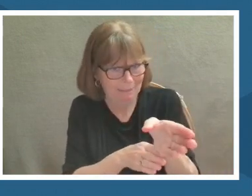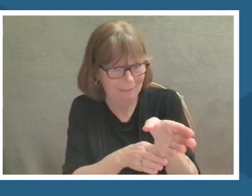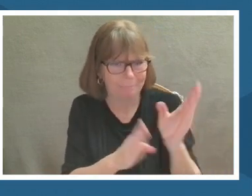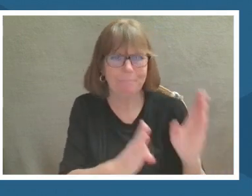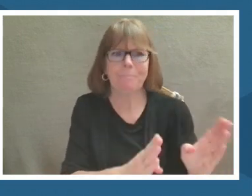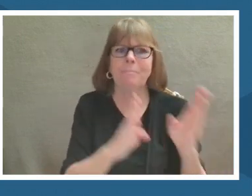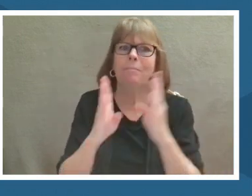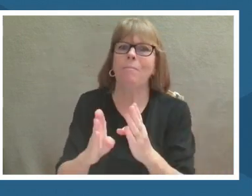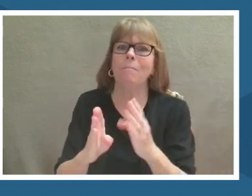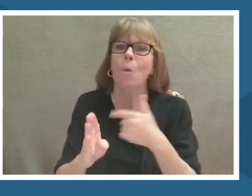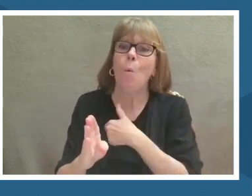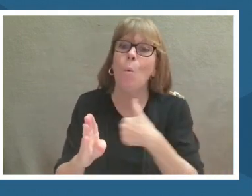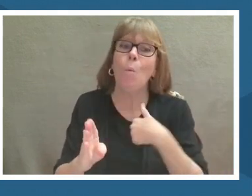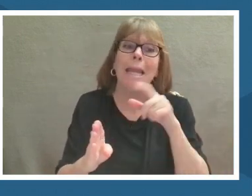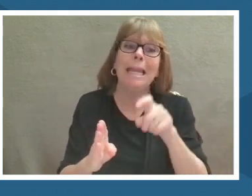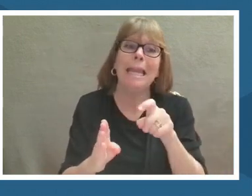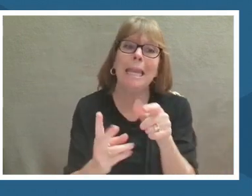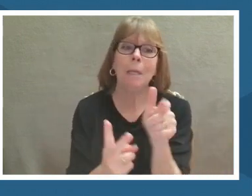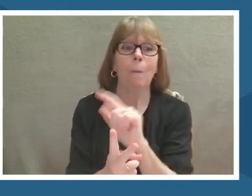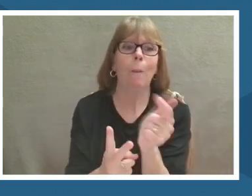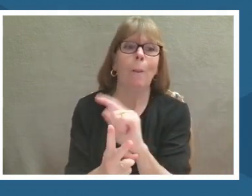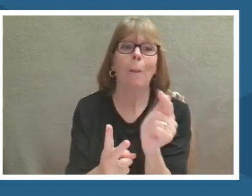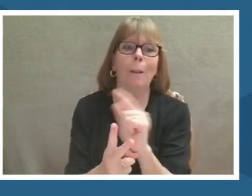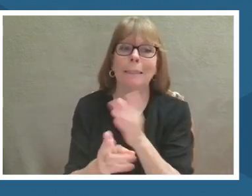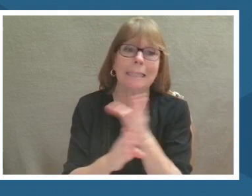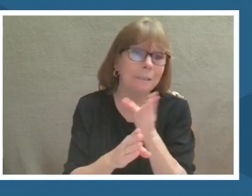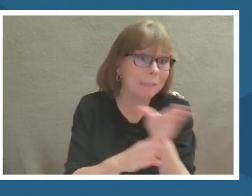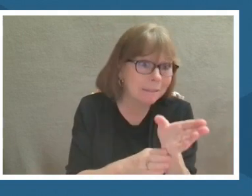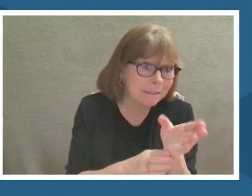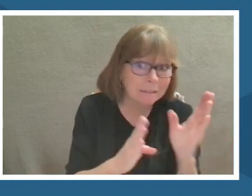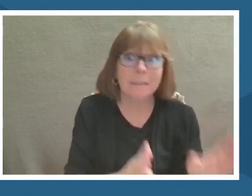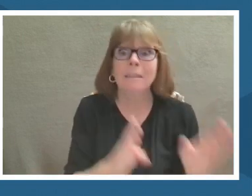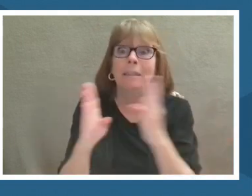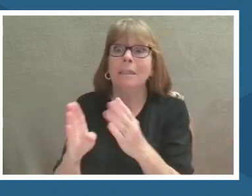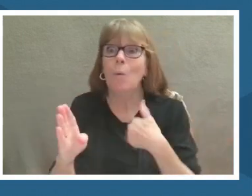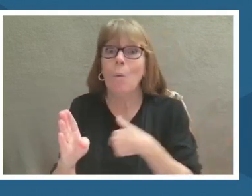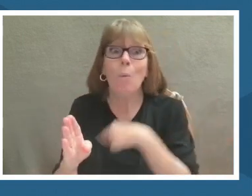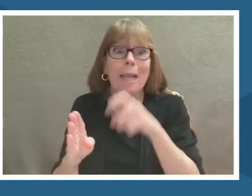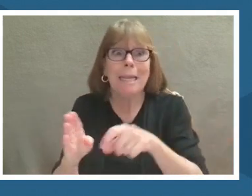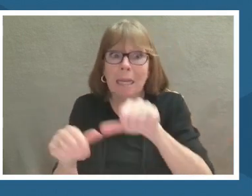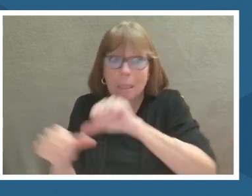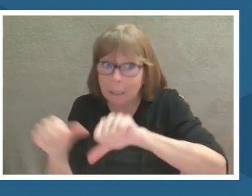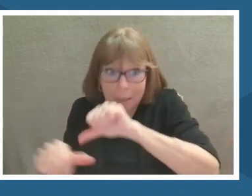you're operating in multi